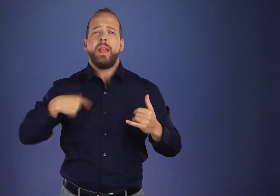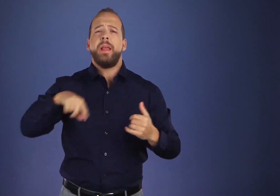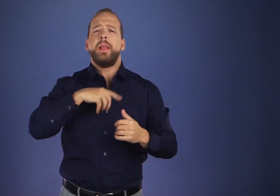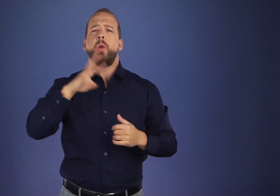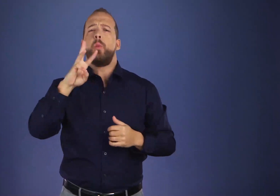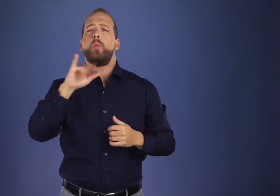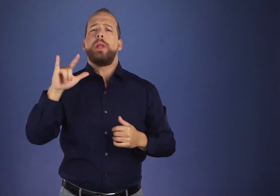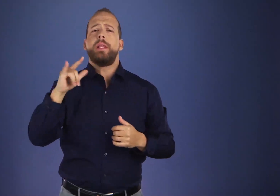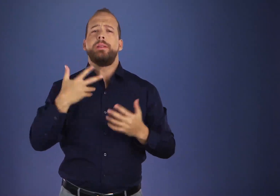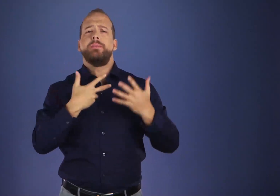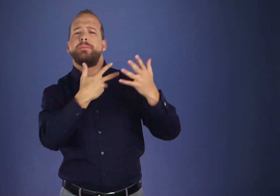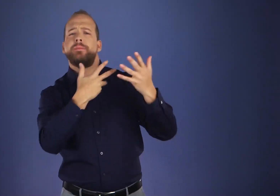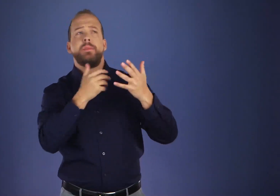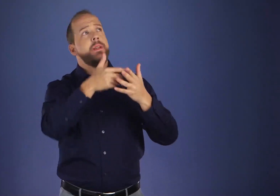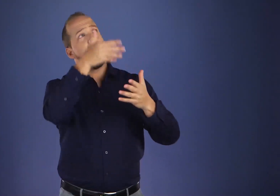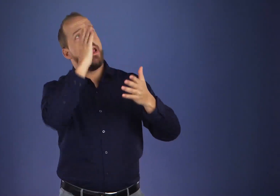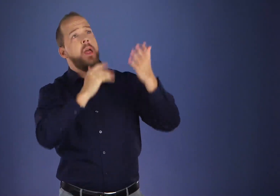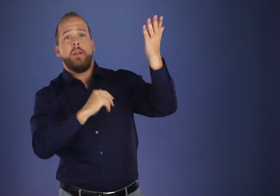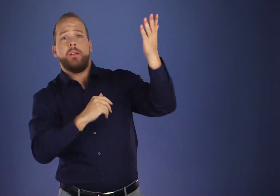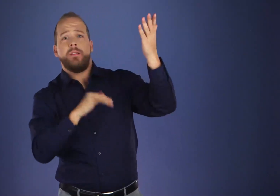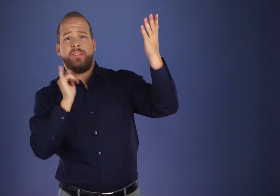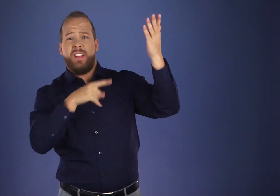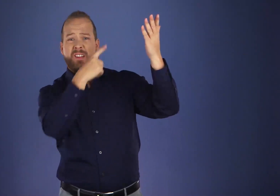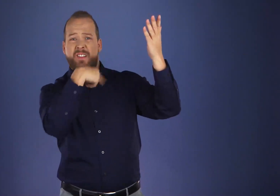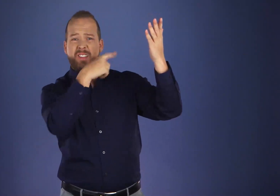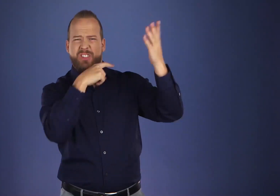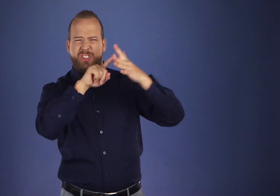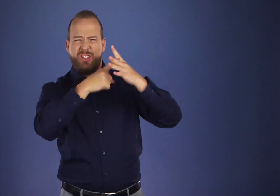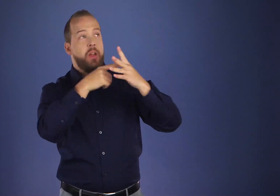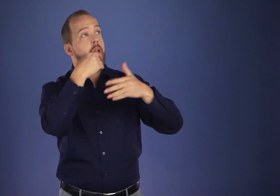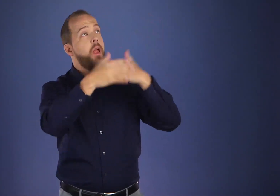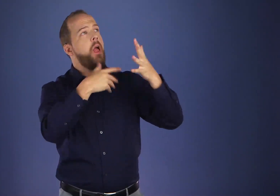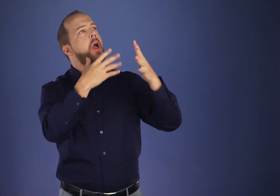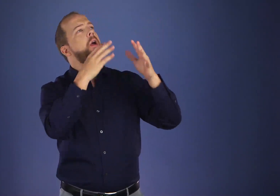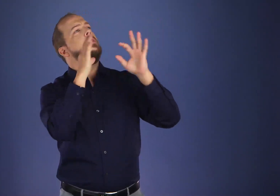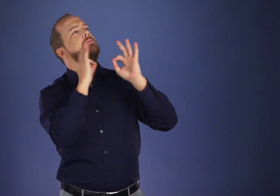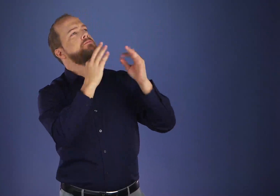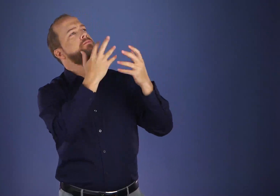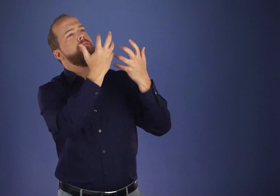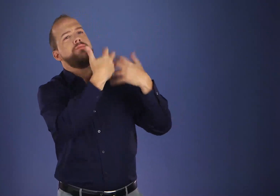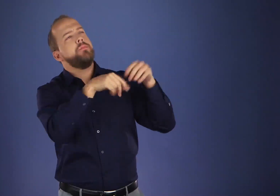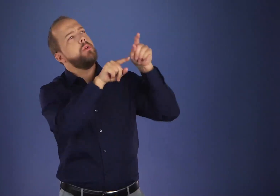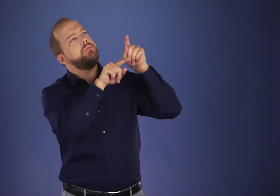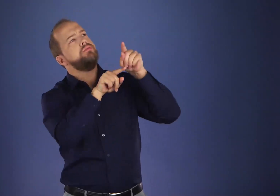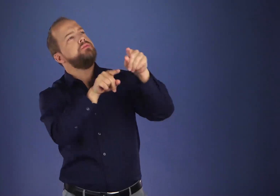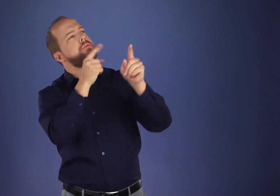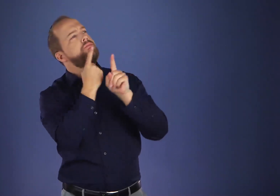It is when we try to make our will conform with God's that we begin to use it rightly.